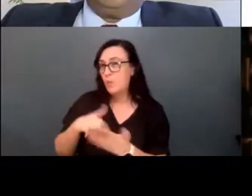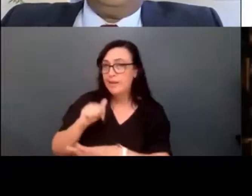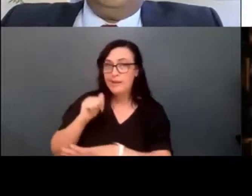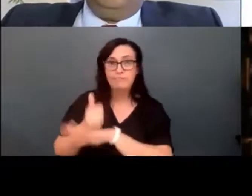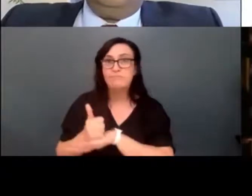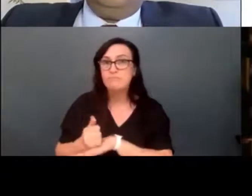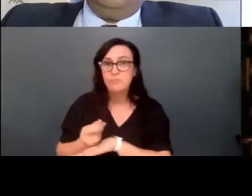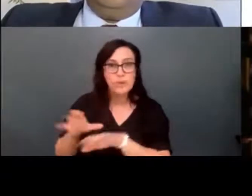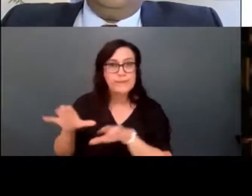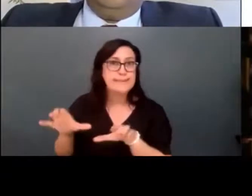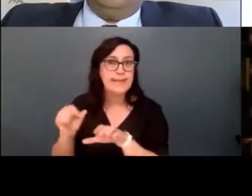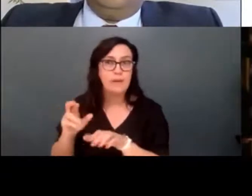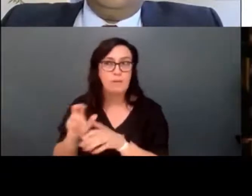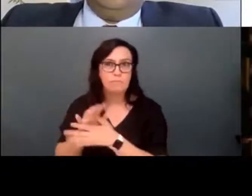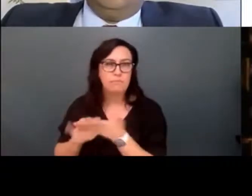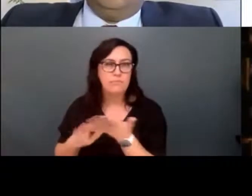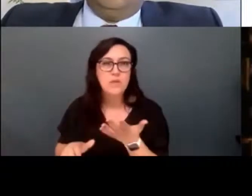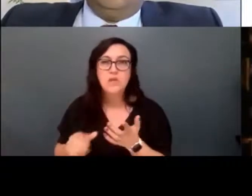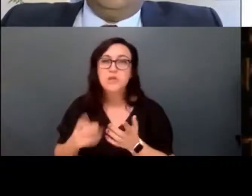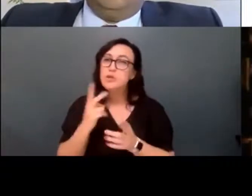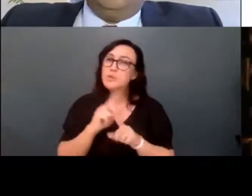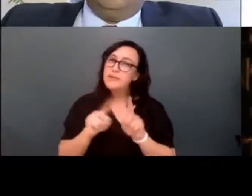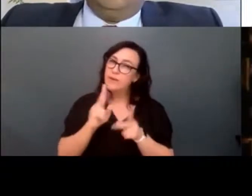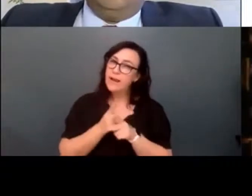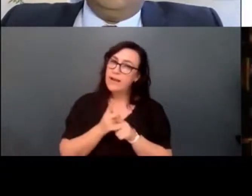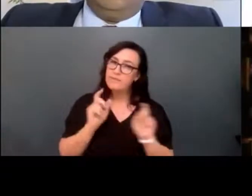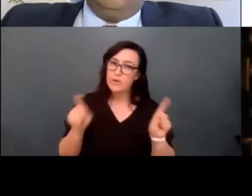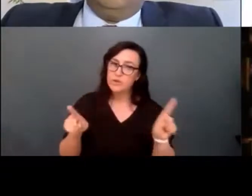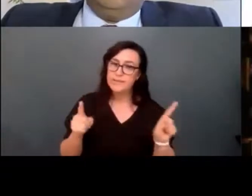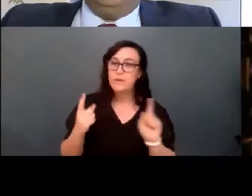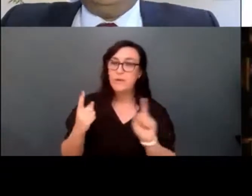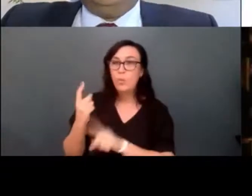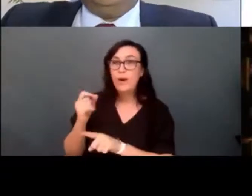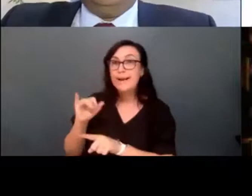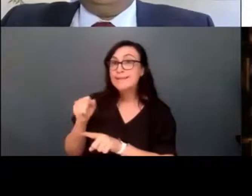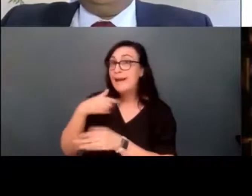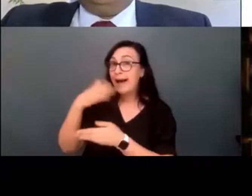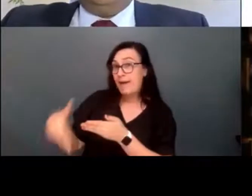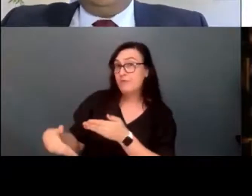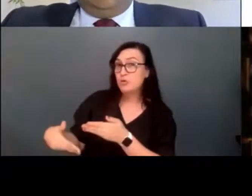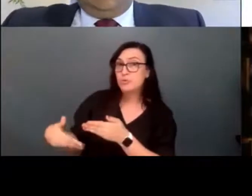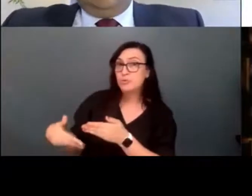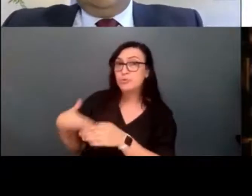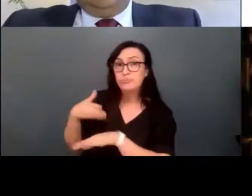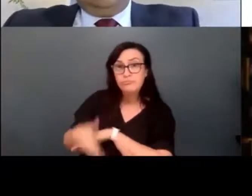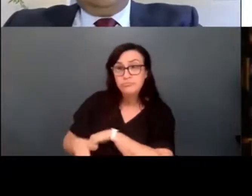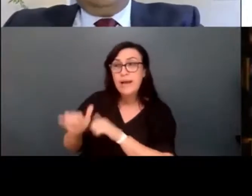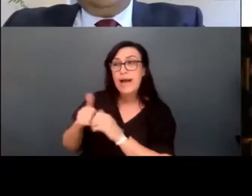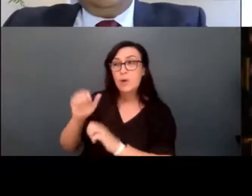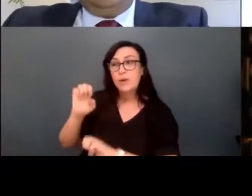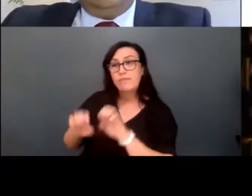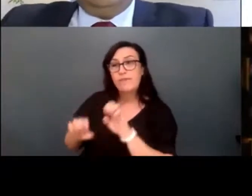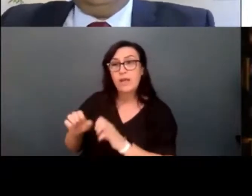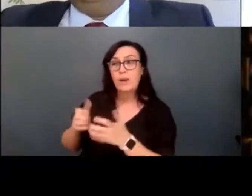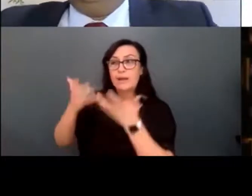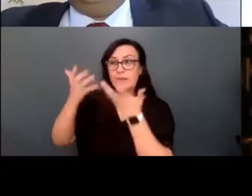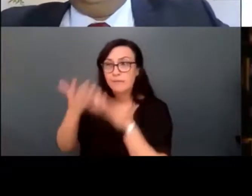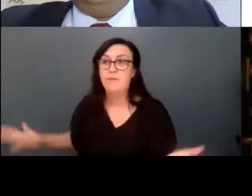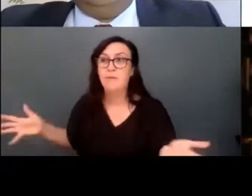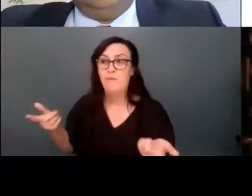So those are two different questions. One is on the backend to say, how do we evaluate the thing we did versus a formative,